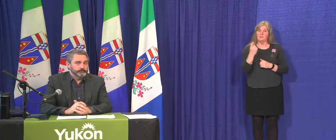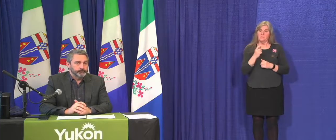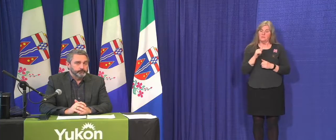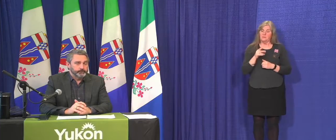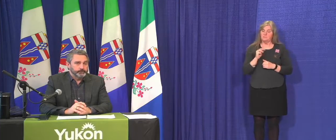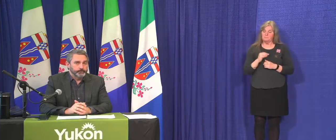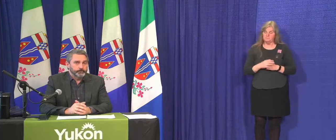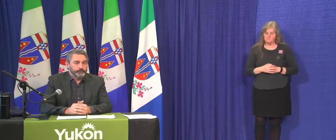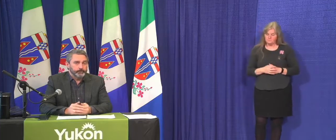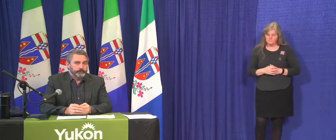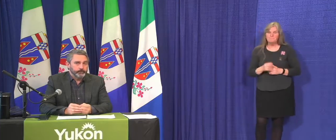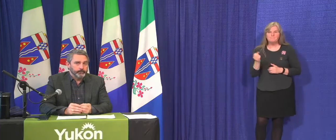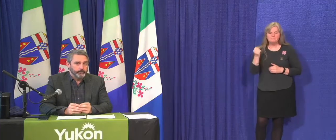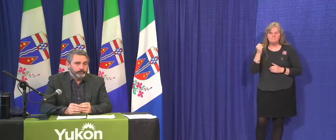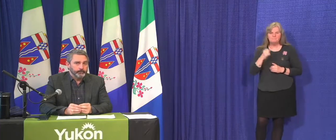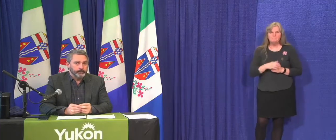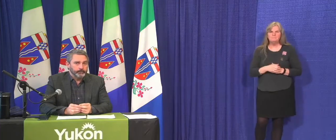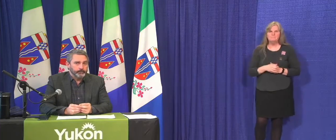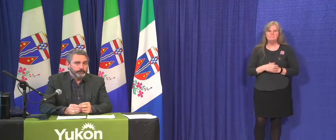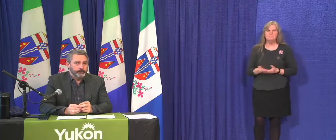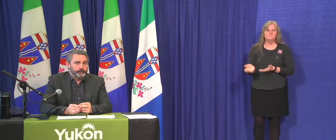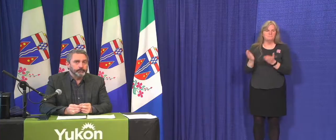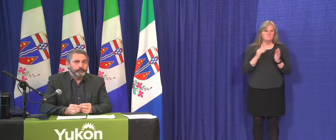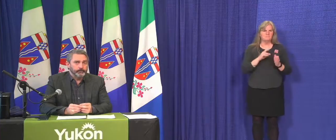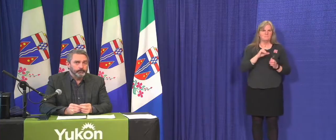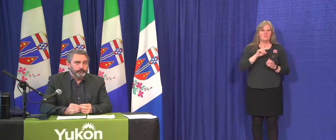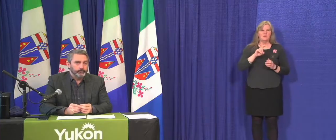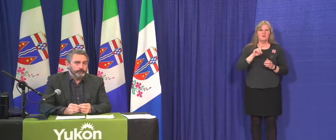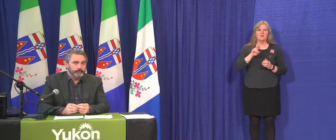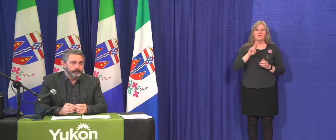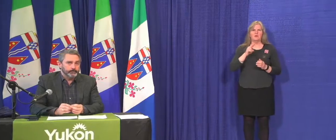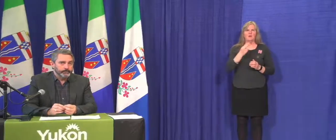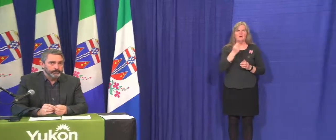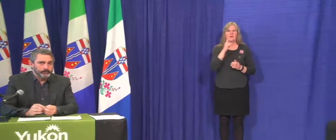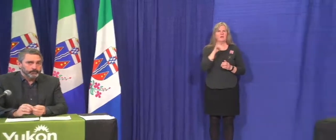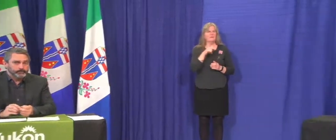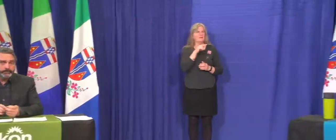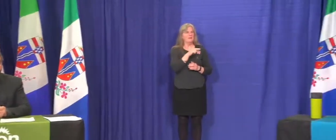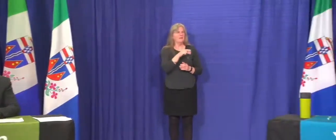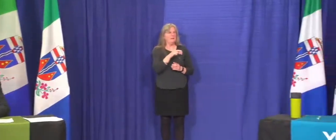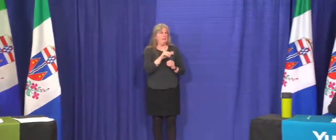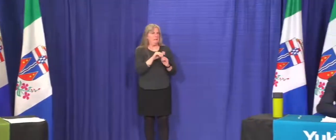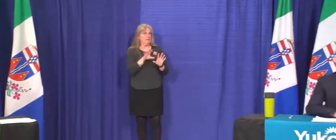allow families to gather and that's something we have been talking about since I got back